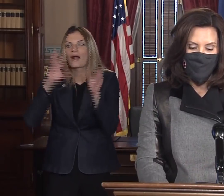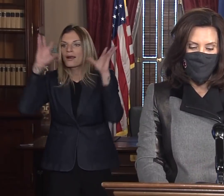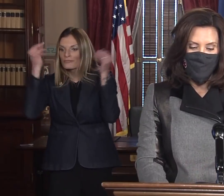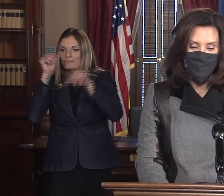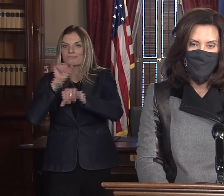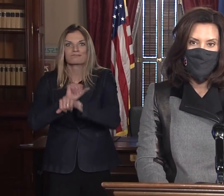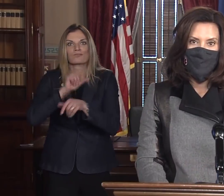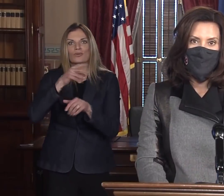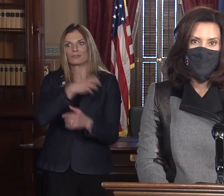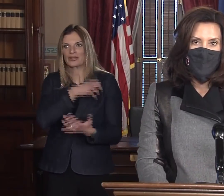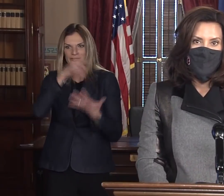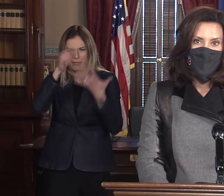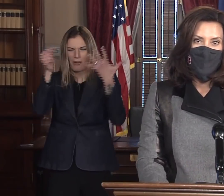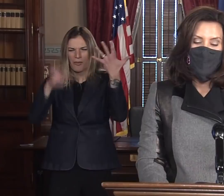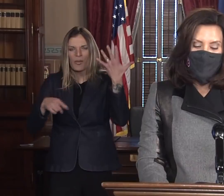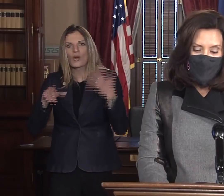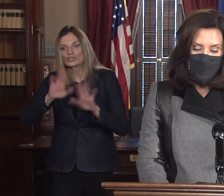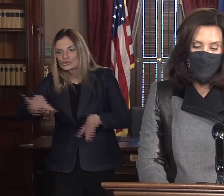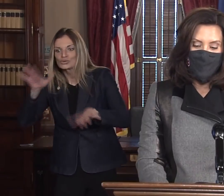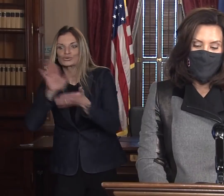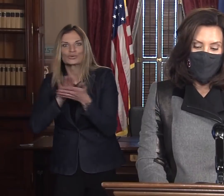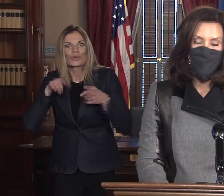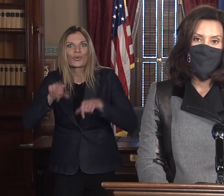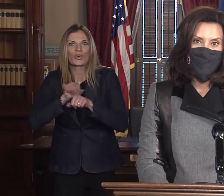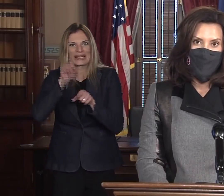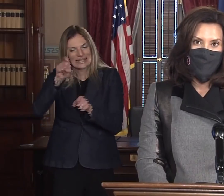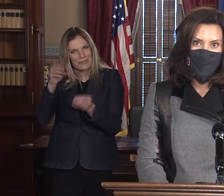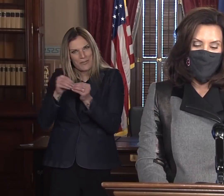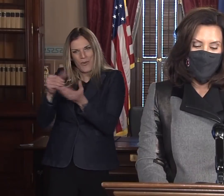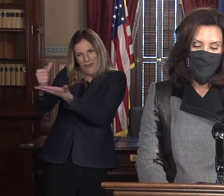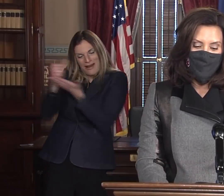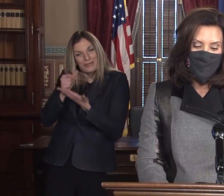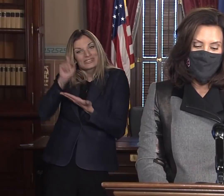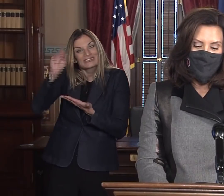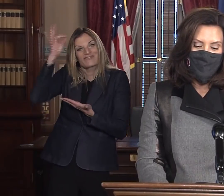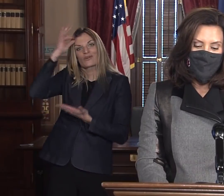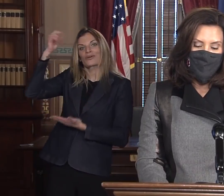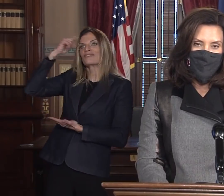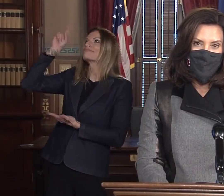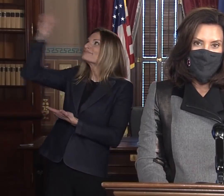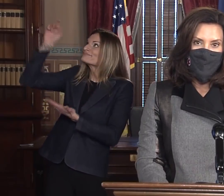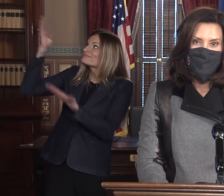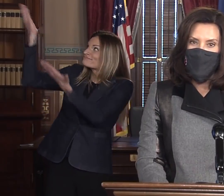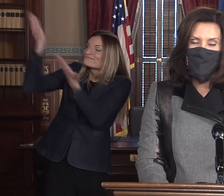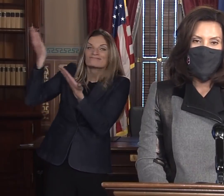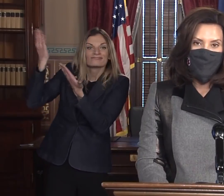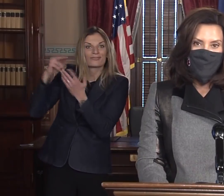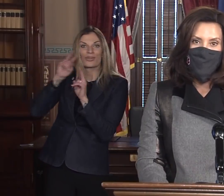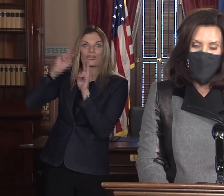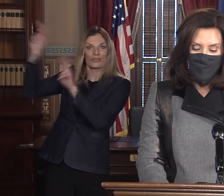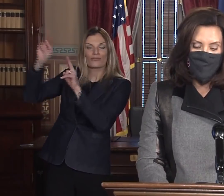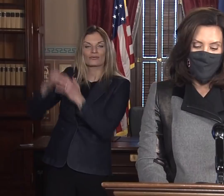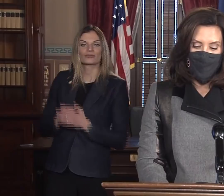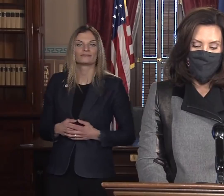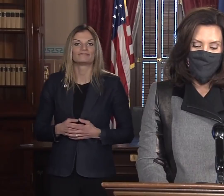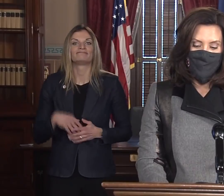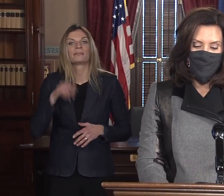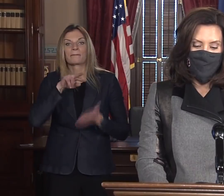THEY BECOME AVAILABLE. OUR FRONT LINE WORKERS NEED ADDITIONAL SUPPORT AS DO OUR KID